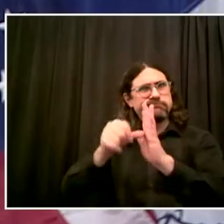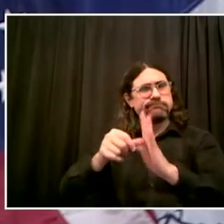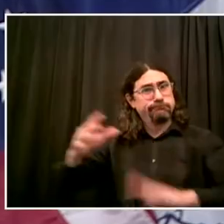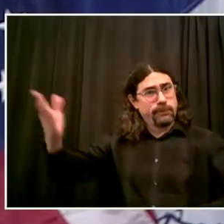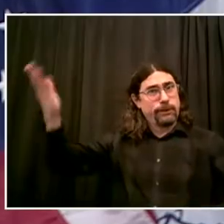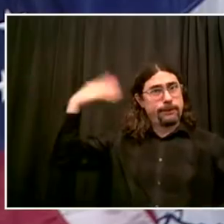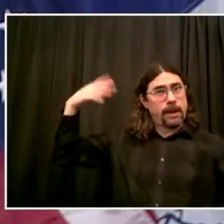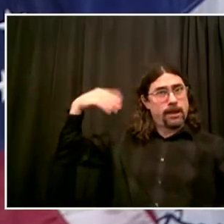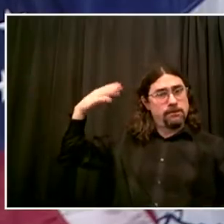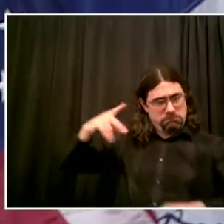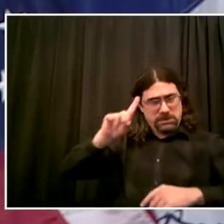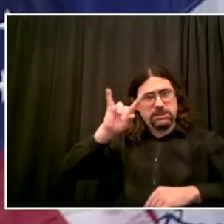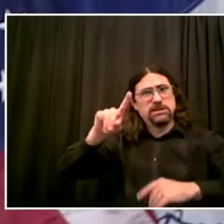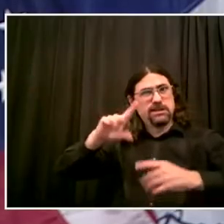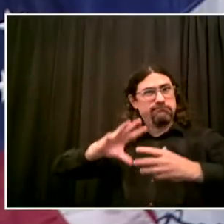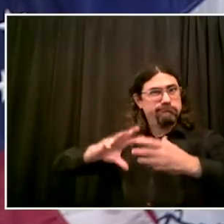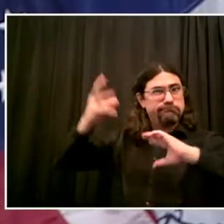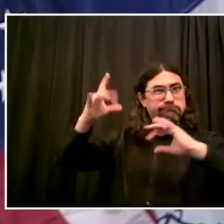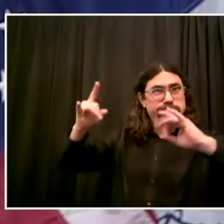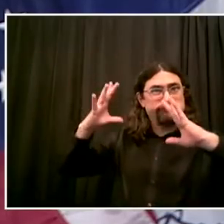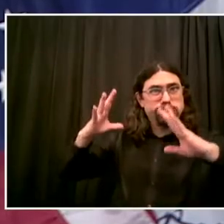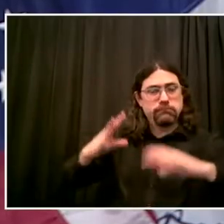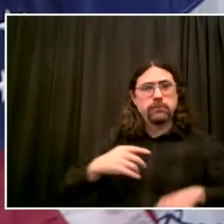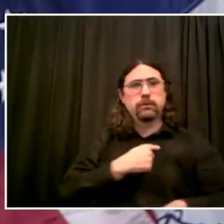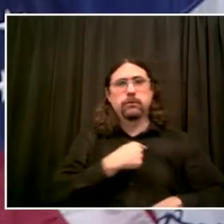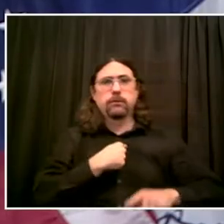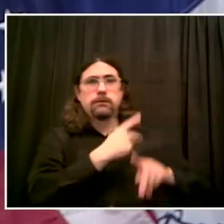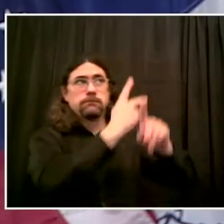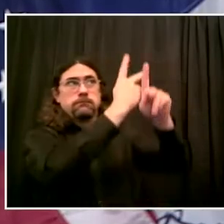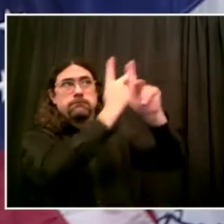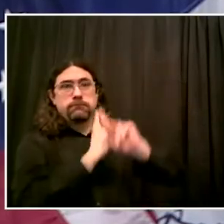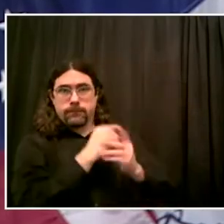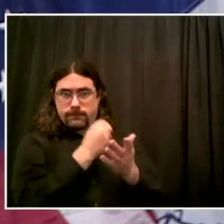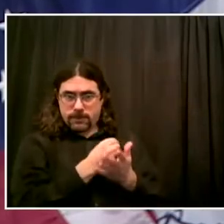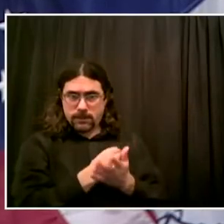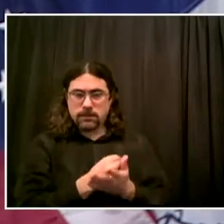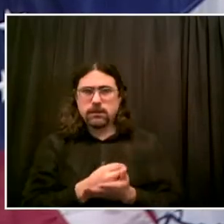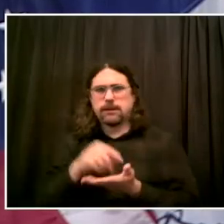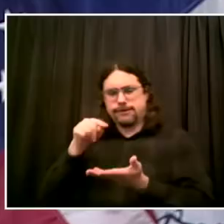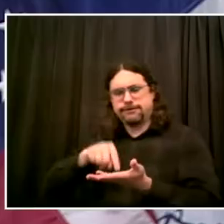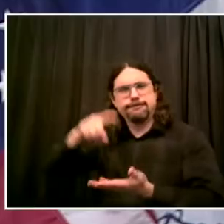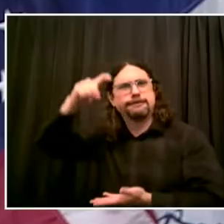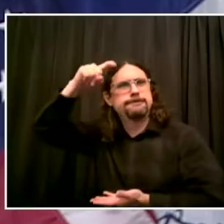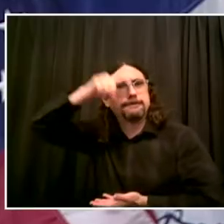ENTH --. THAT SAID, I ALWAYS RESPECT